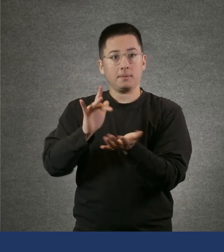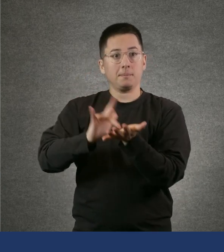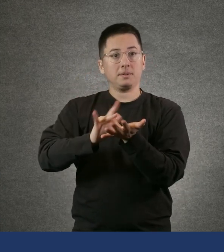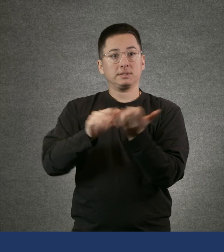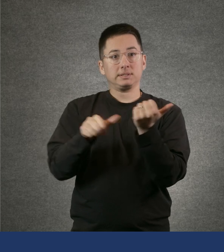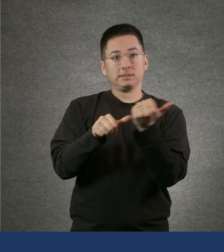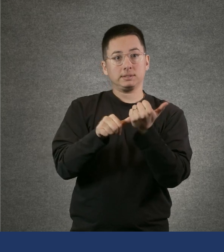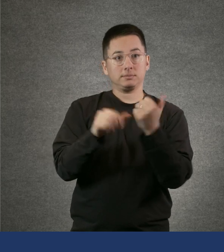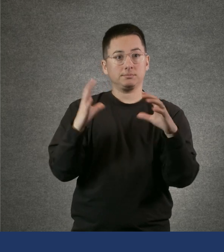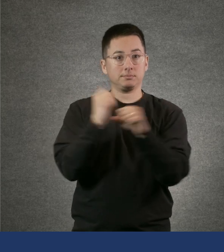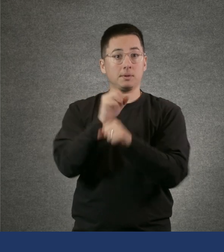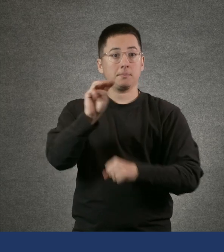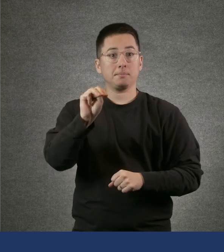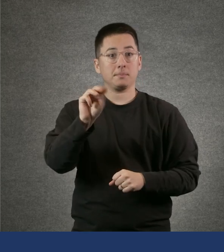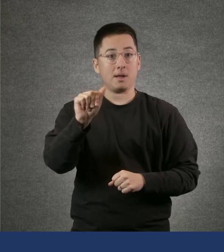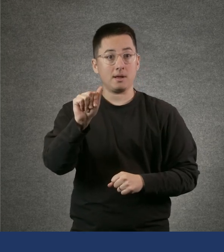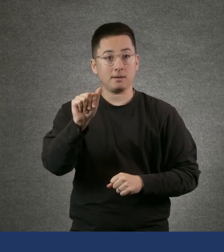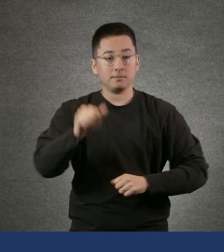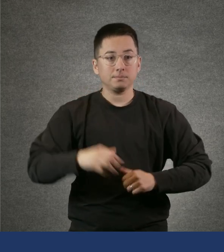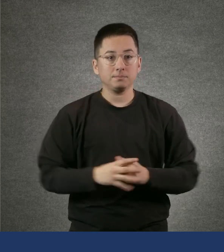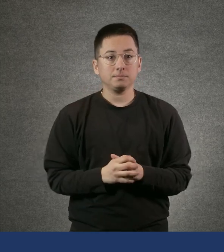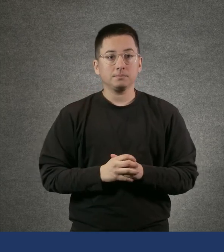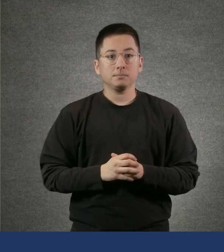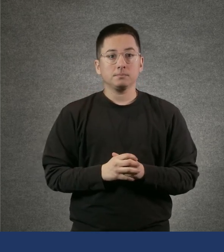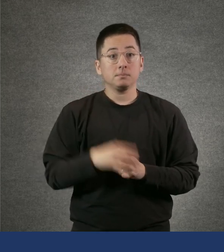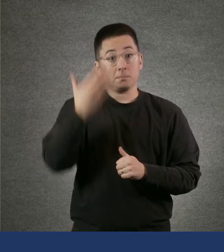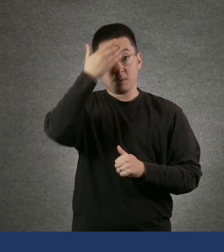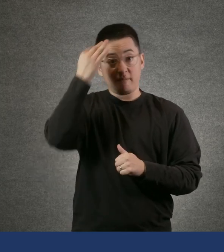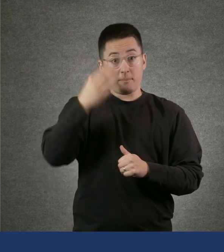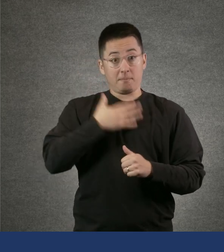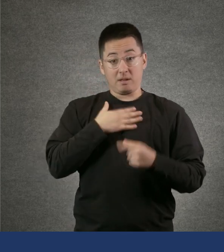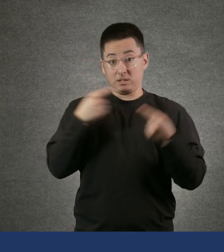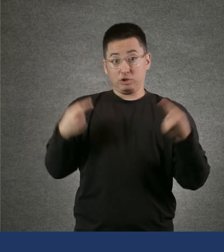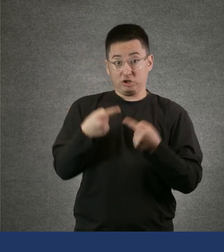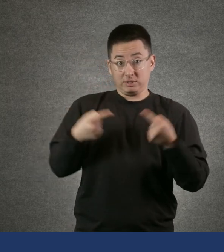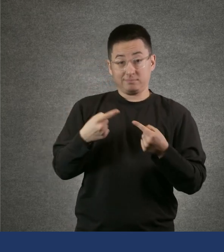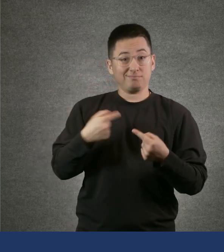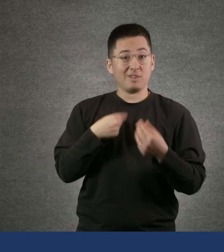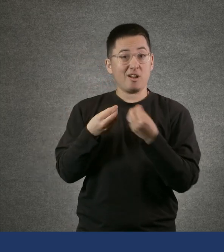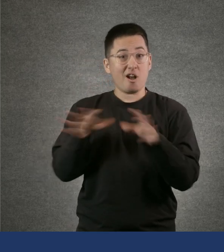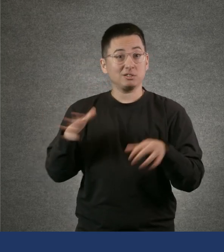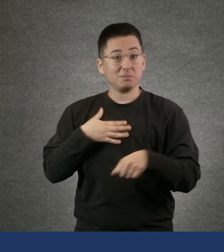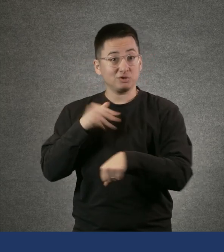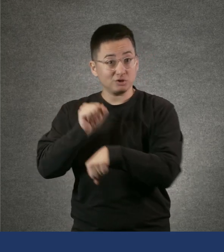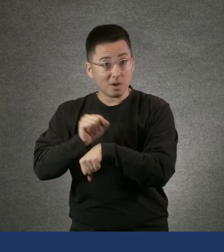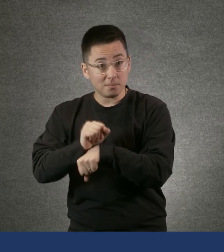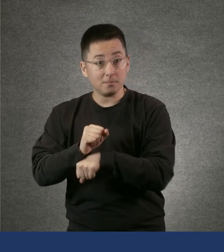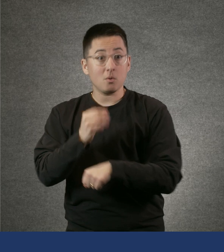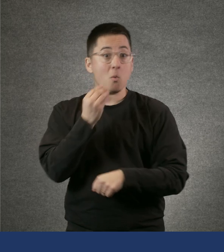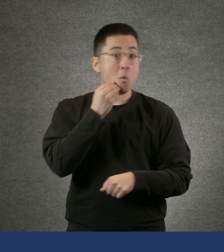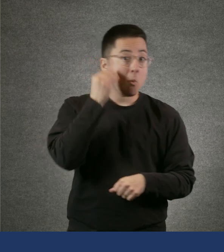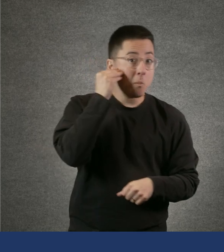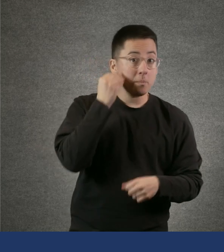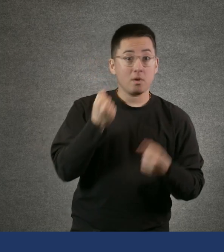Because of my injury, I lost my job, home, car, and more.